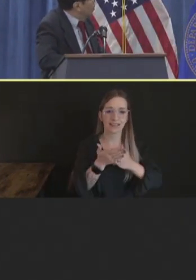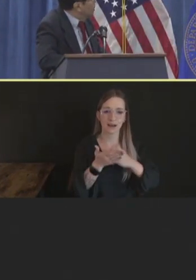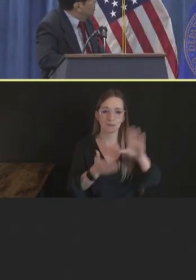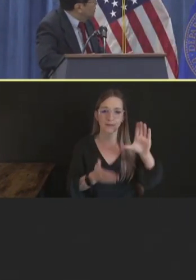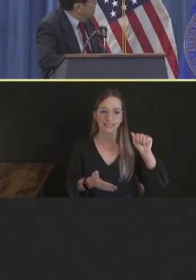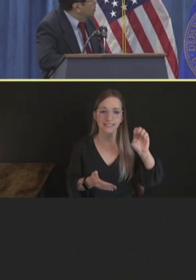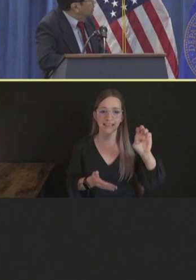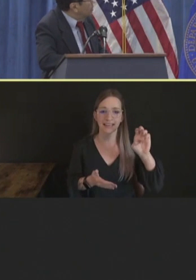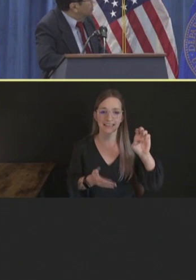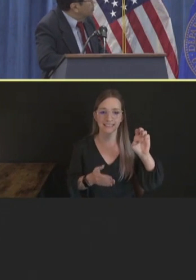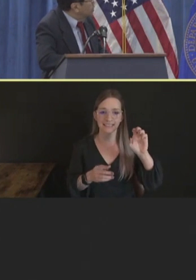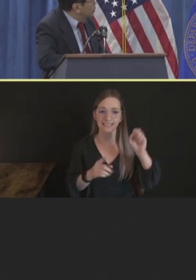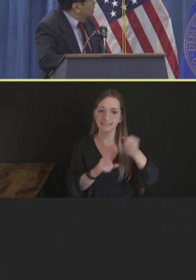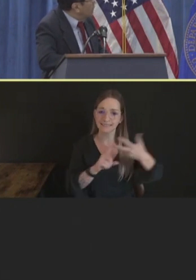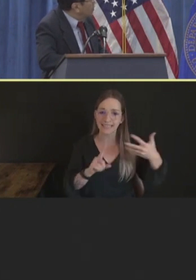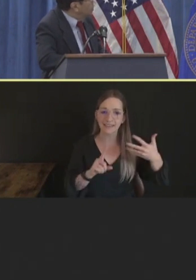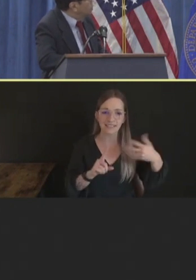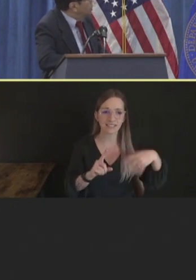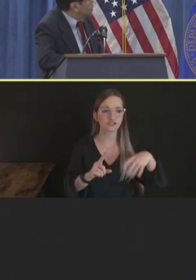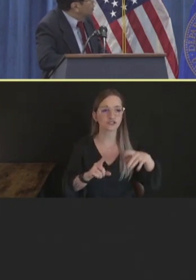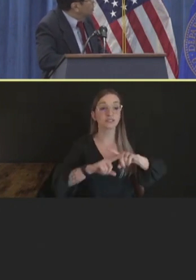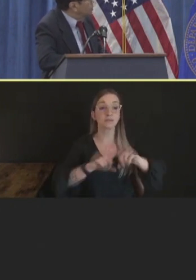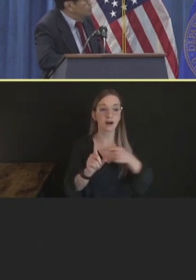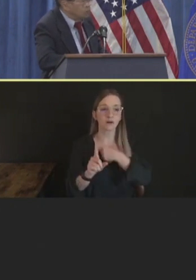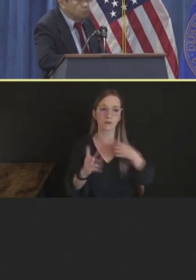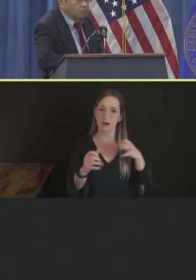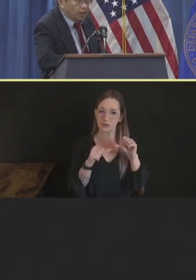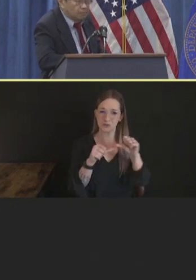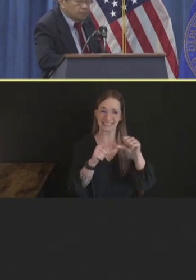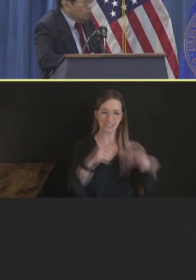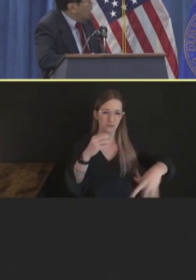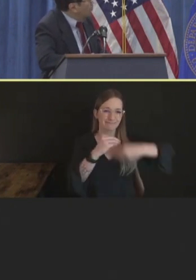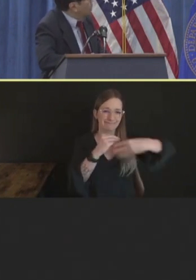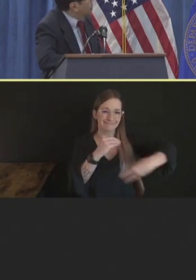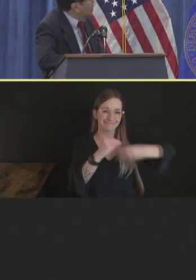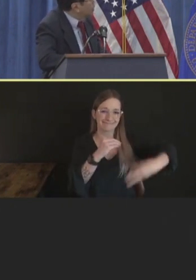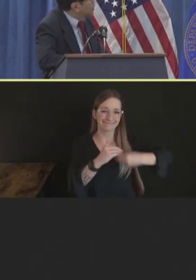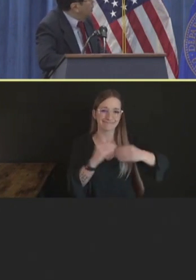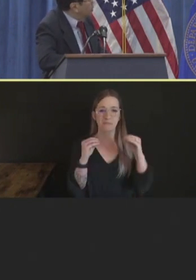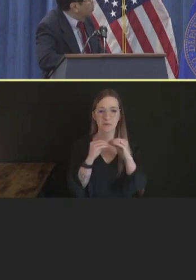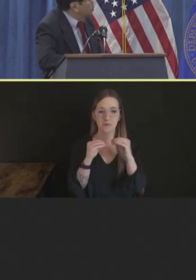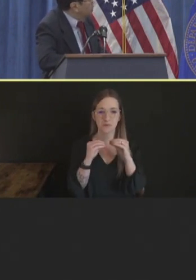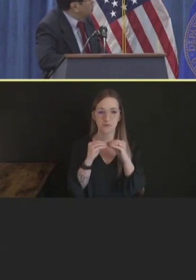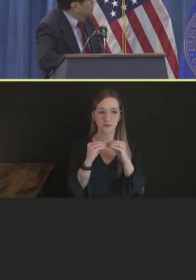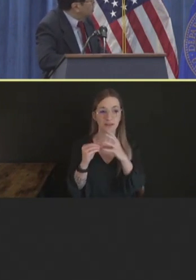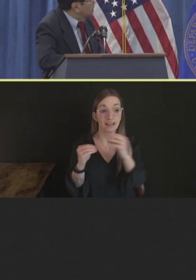We think that there's a real opportunity to continue to collaborate on these pathogenesis